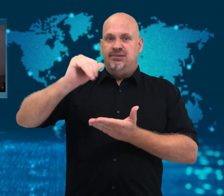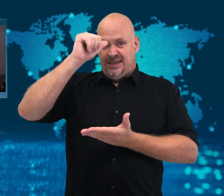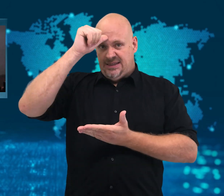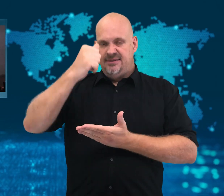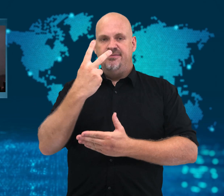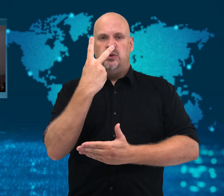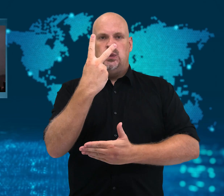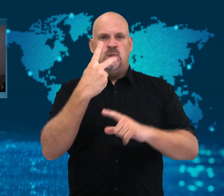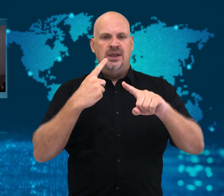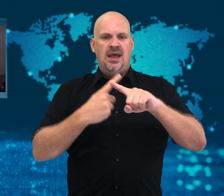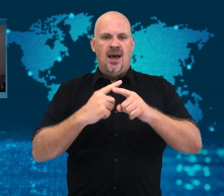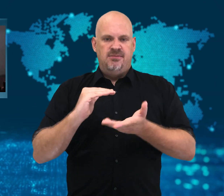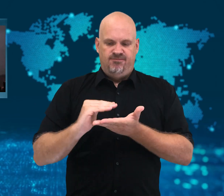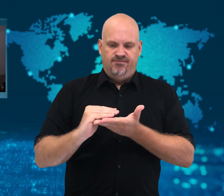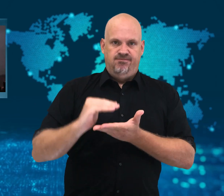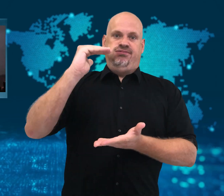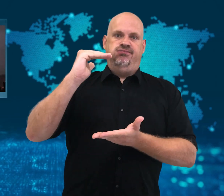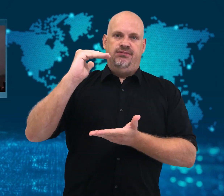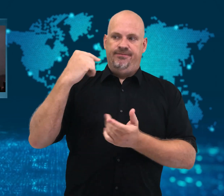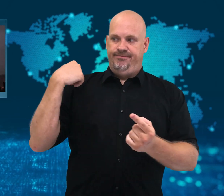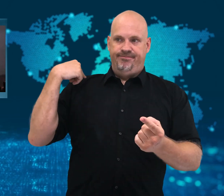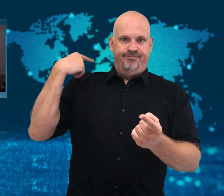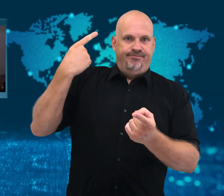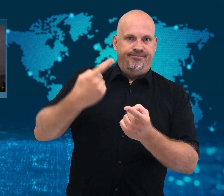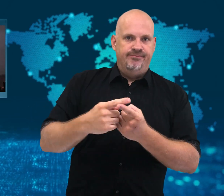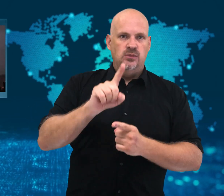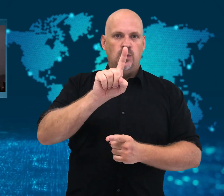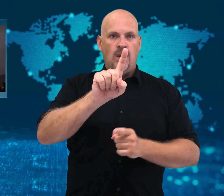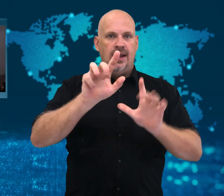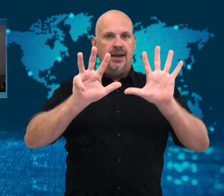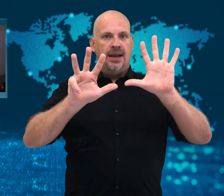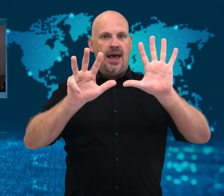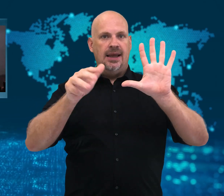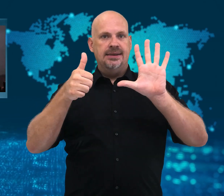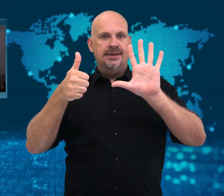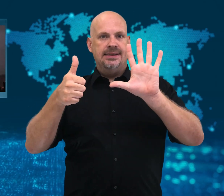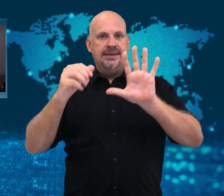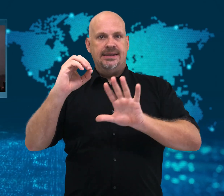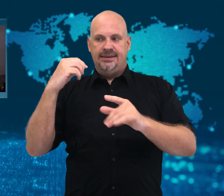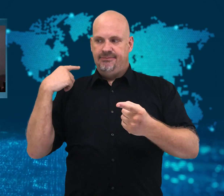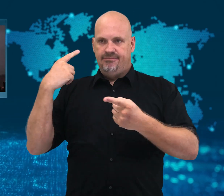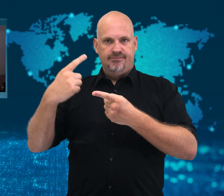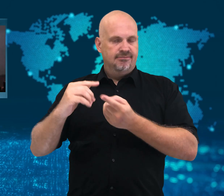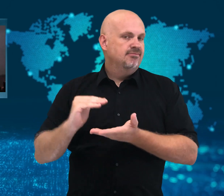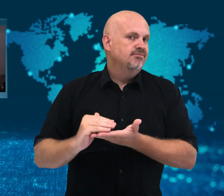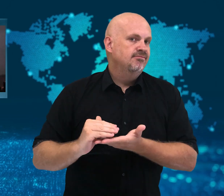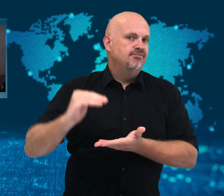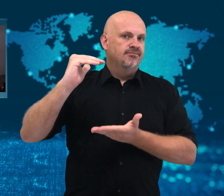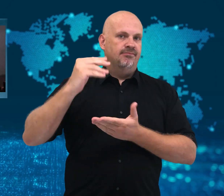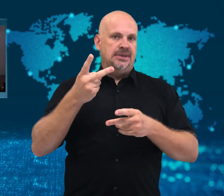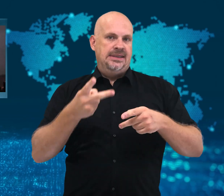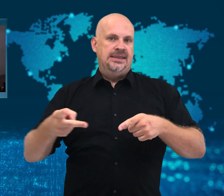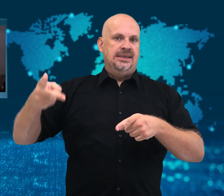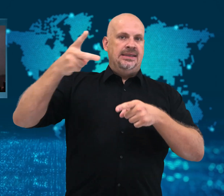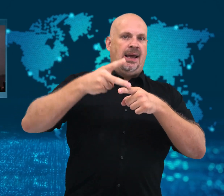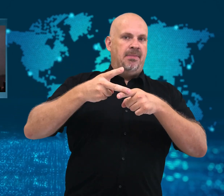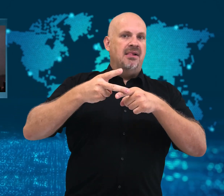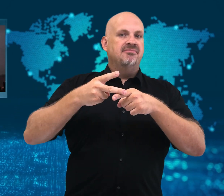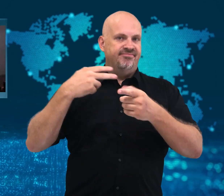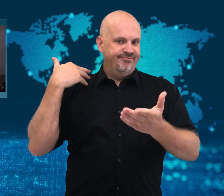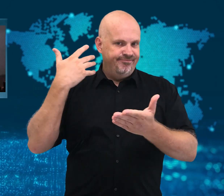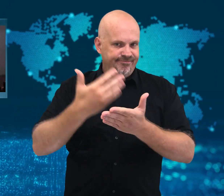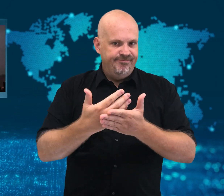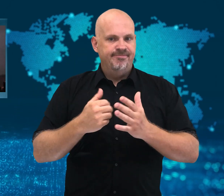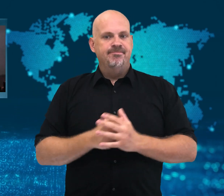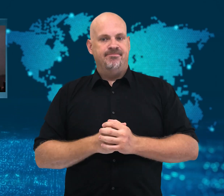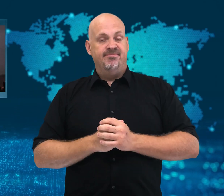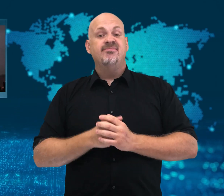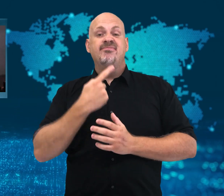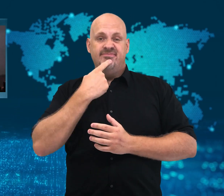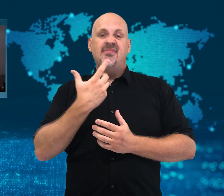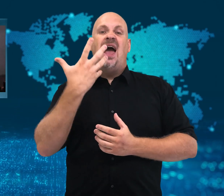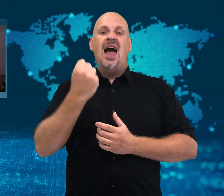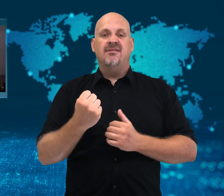deaths by lightning strikes have almost doubled in India since the 1960s,